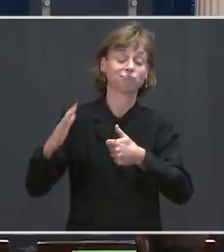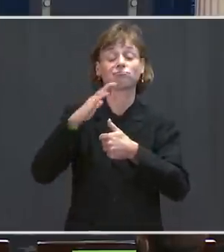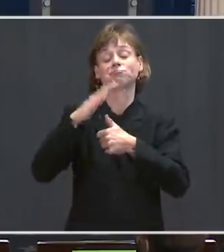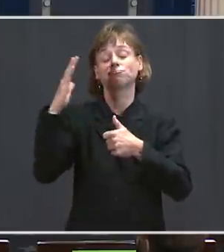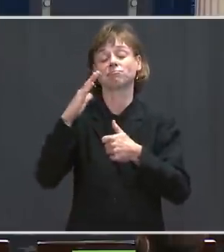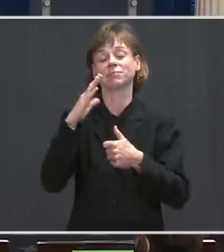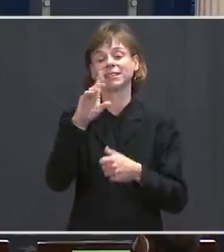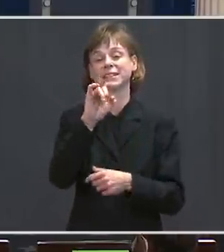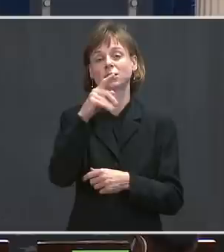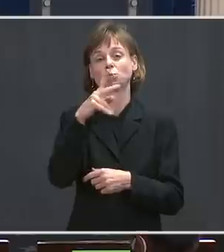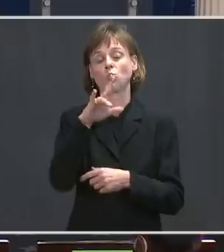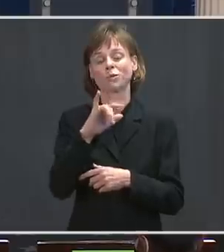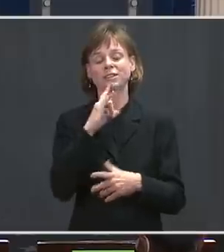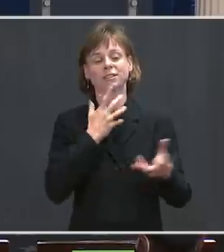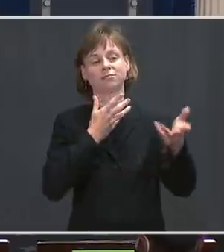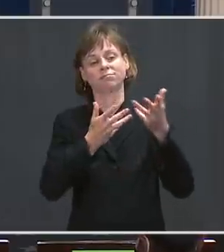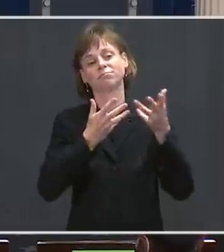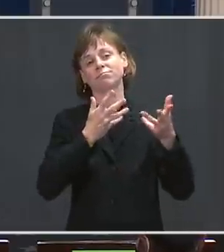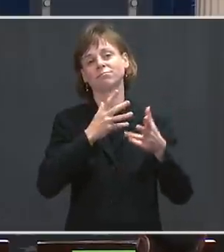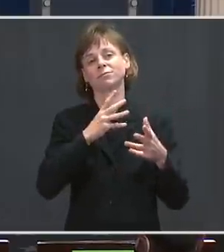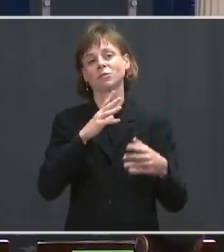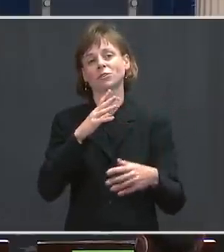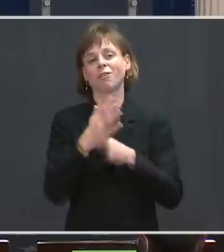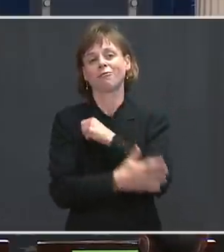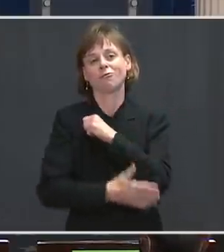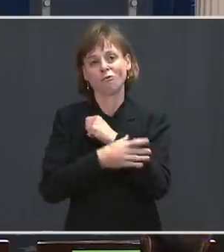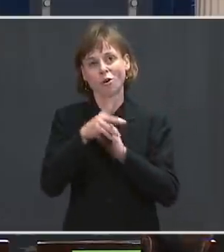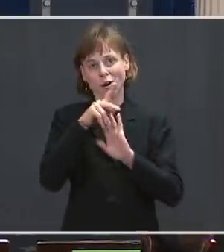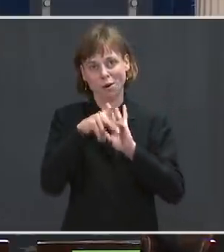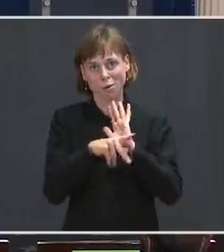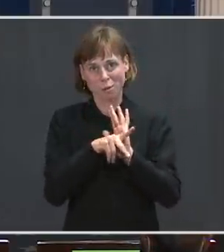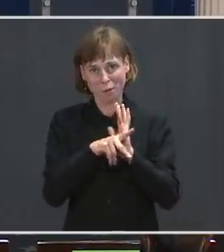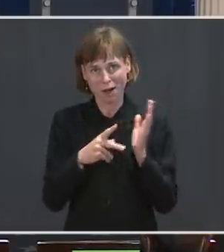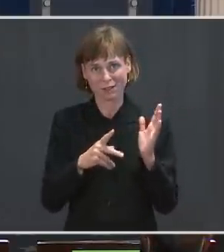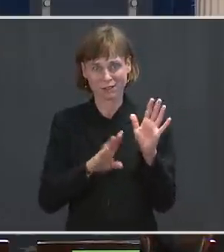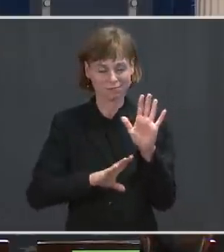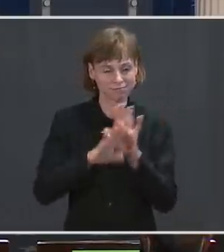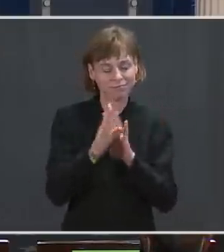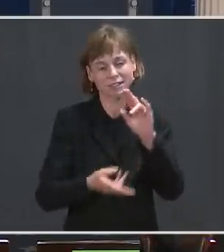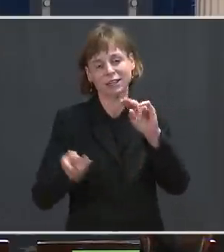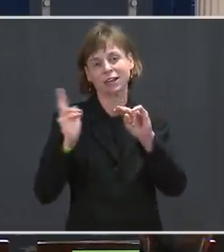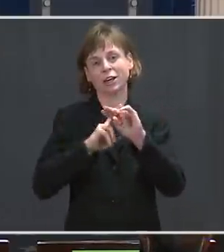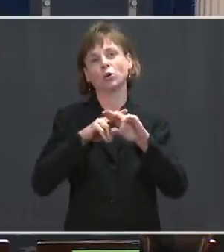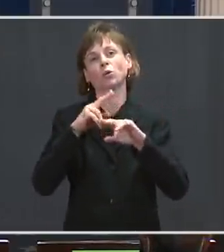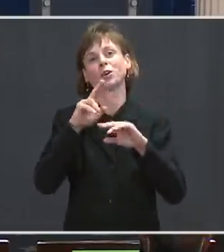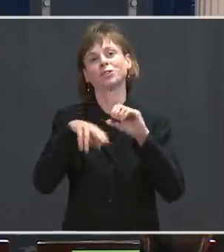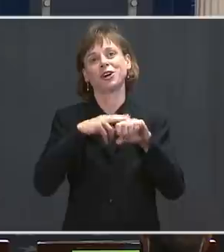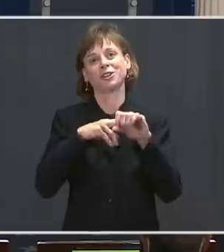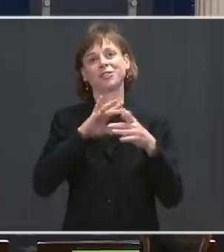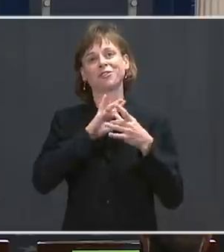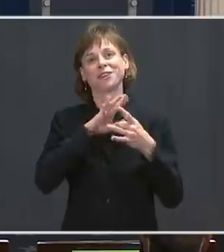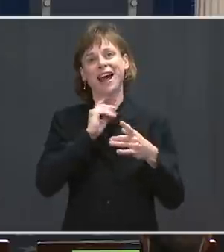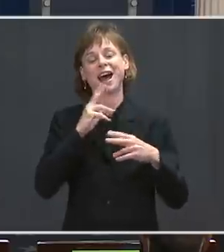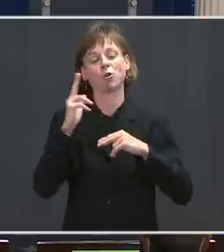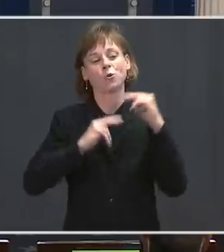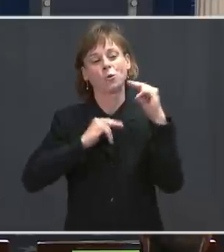grounding our international engagement in American values, rebuilding our alliances and re-engaging with international institutions